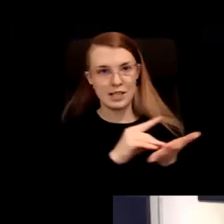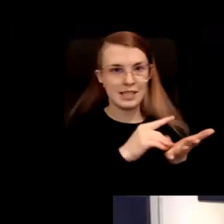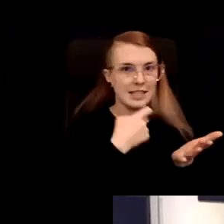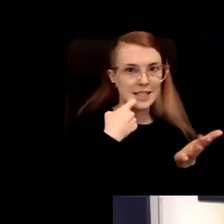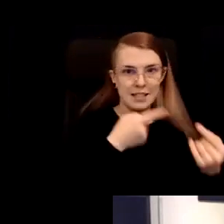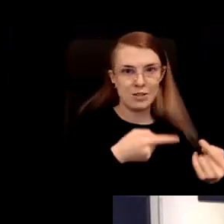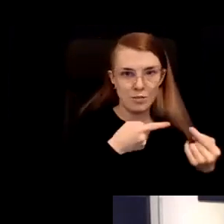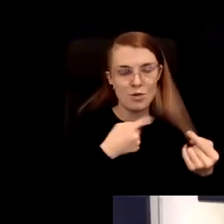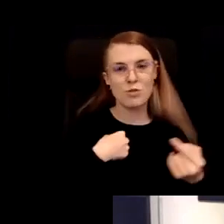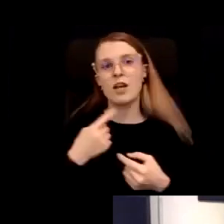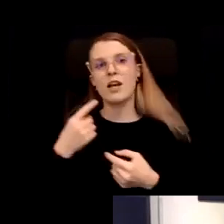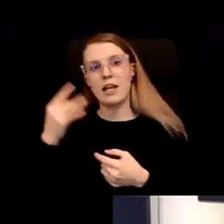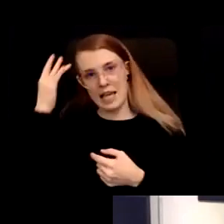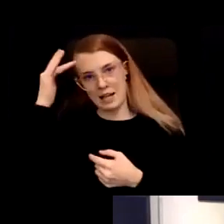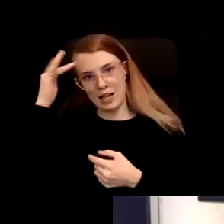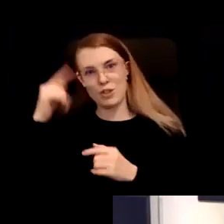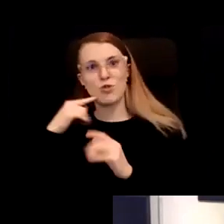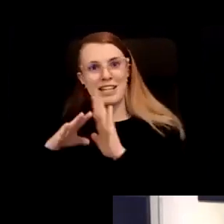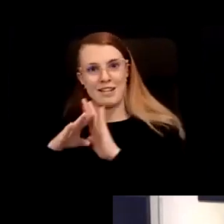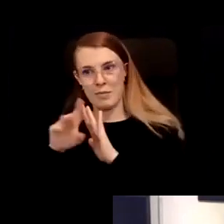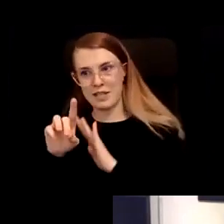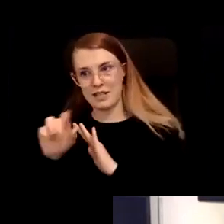developmental disabilities and early childhood issues.